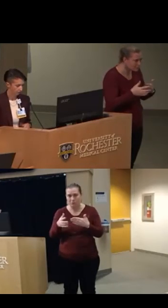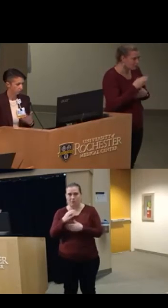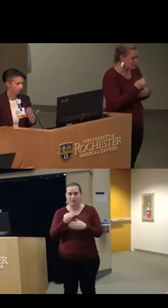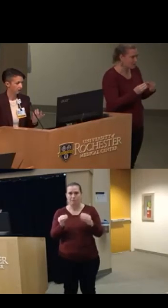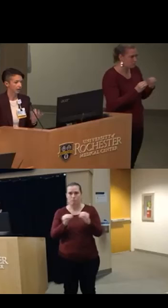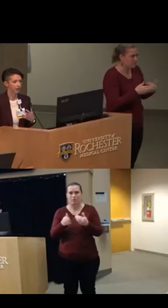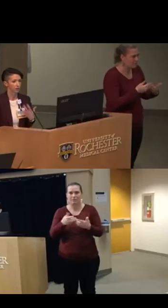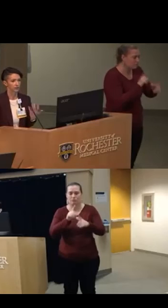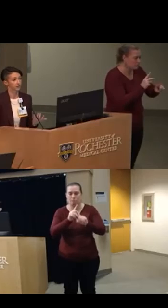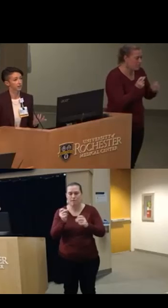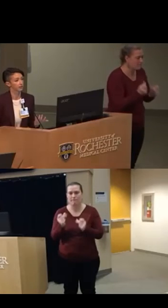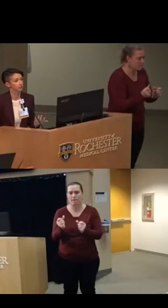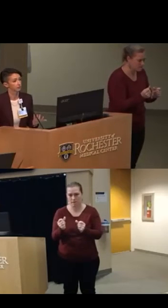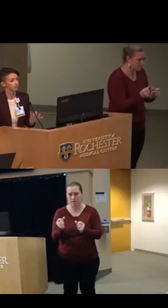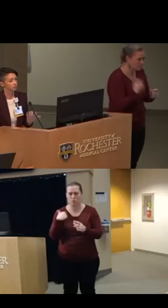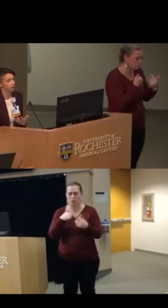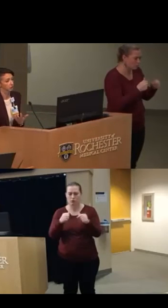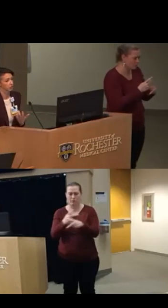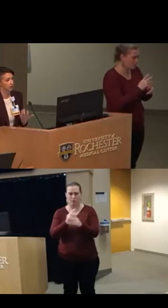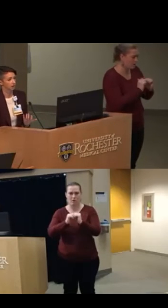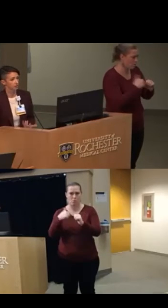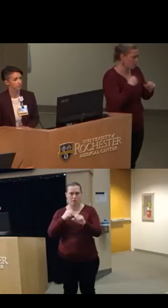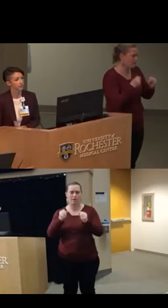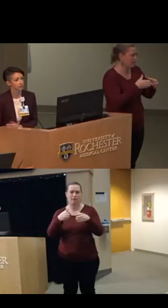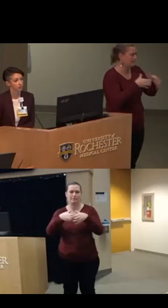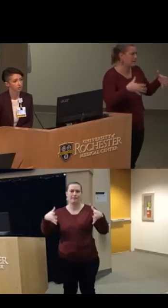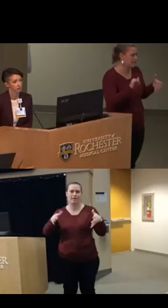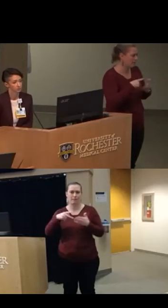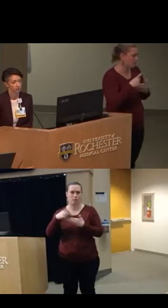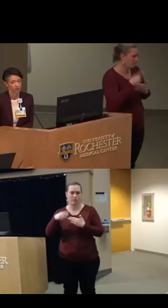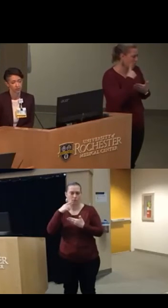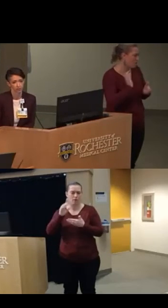we're working on how we can extend this program to our Affiliates um with the University of Rochester